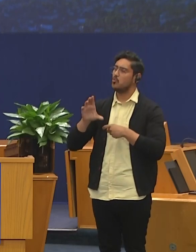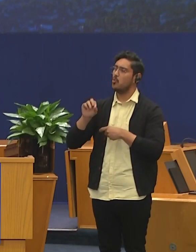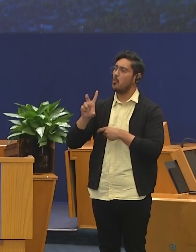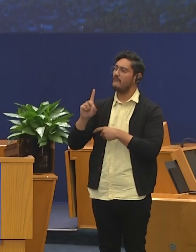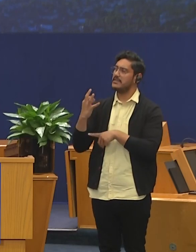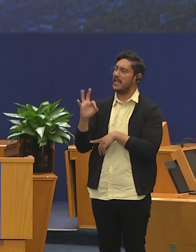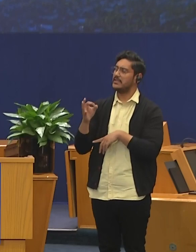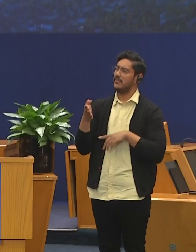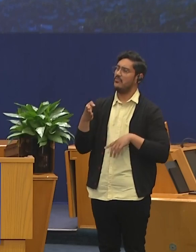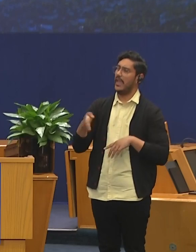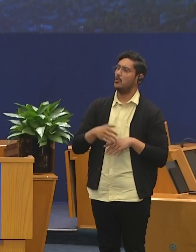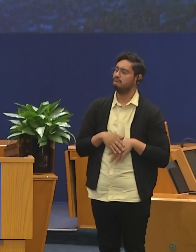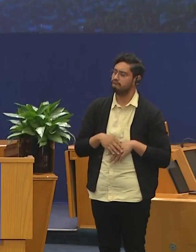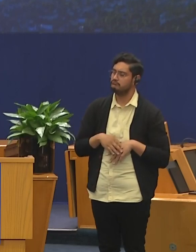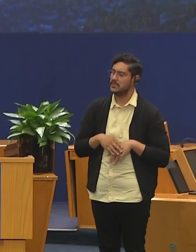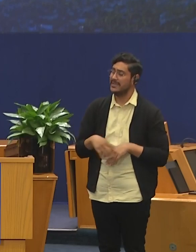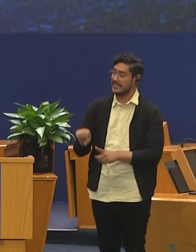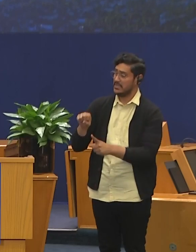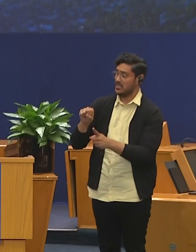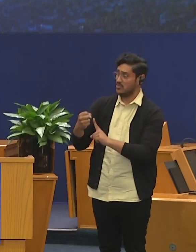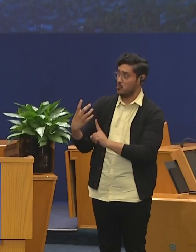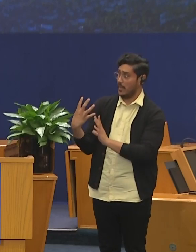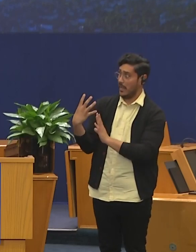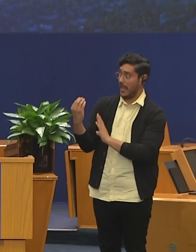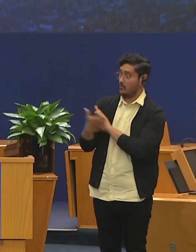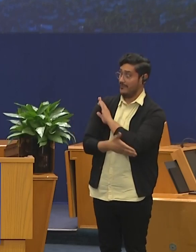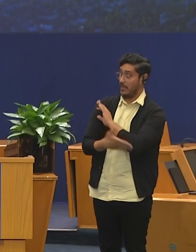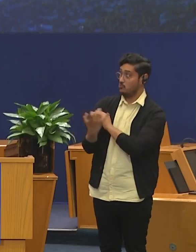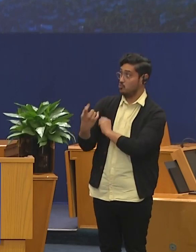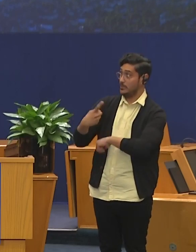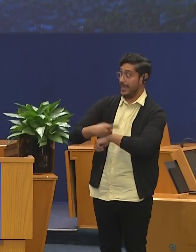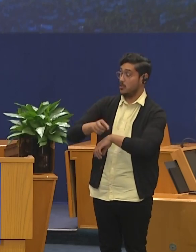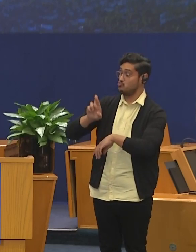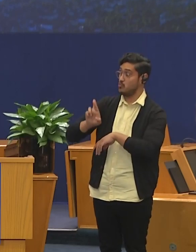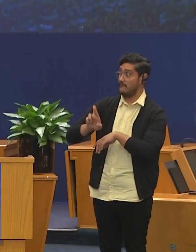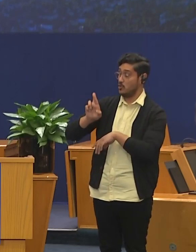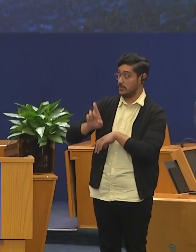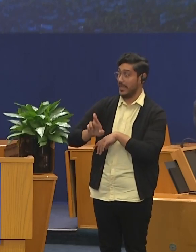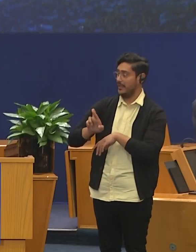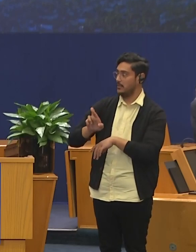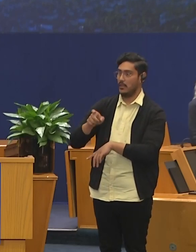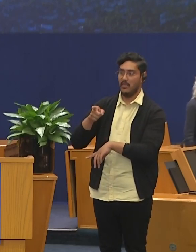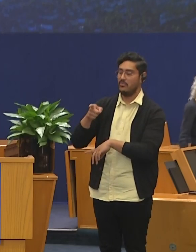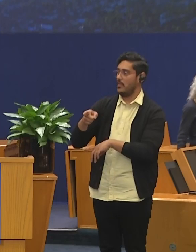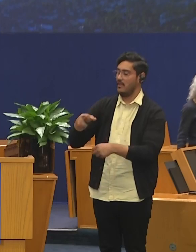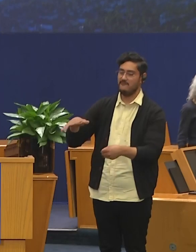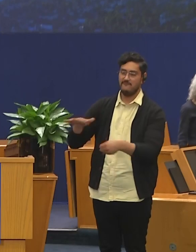THE INCIDENTS OF COVID THERE. A SITUATION OUT OF COUNTY TODAY